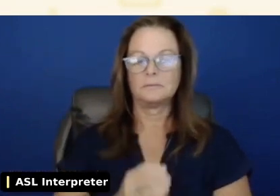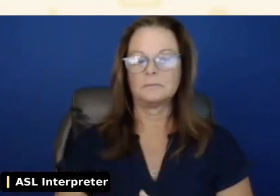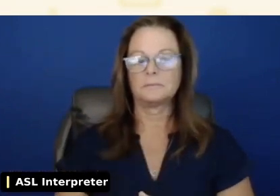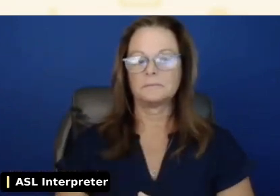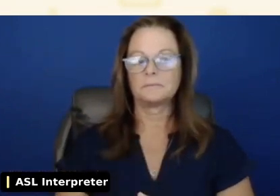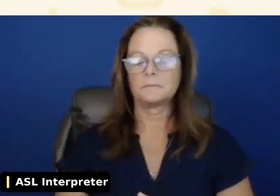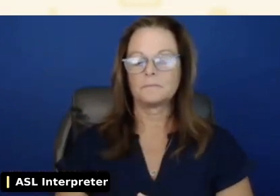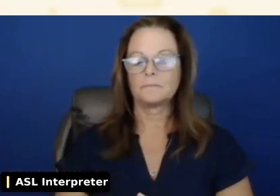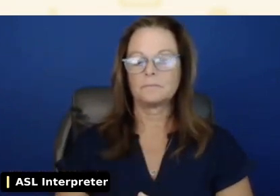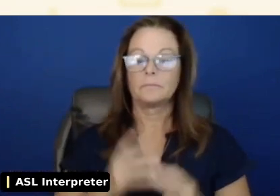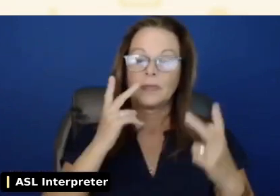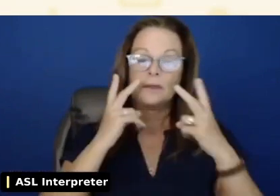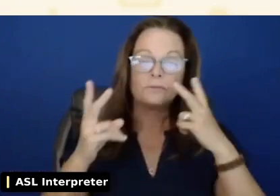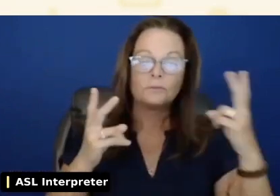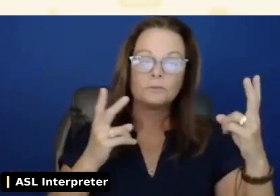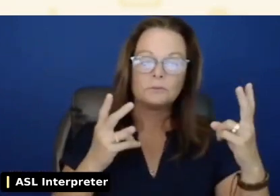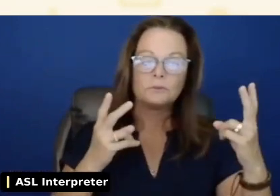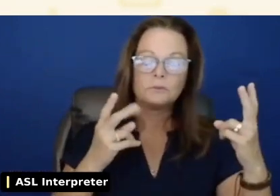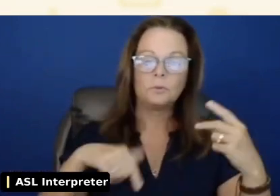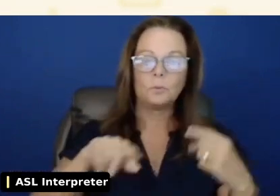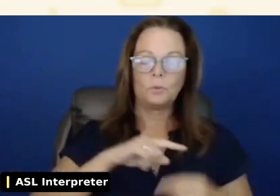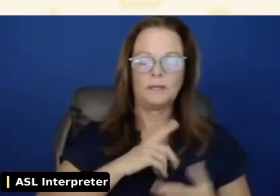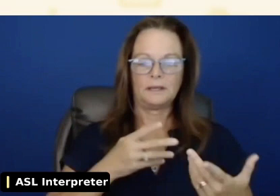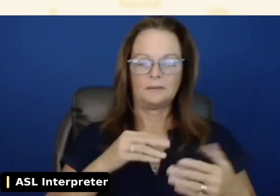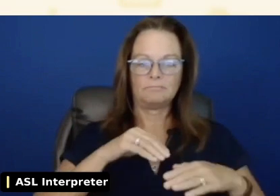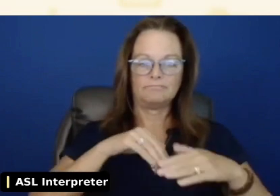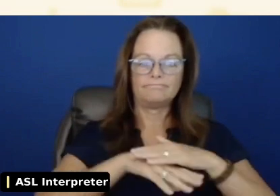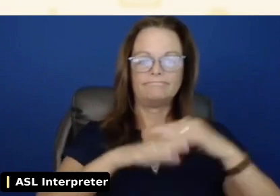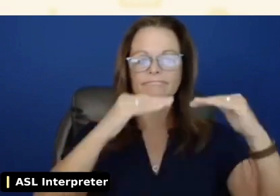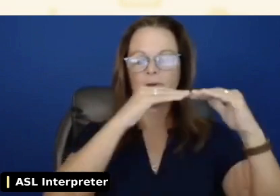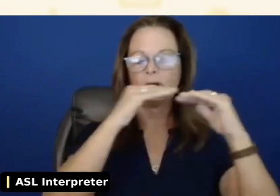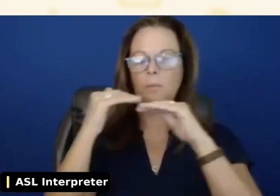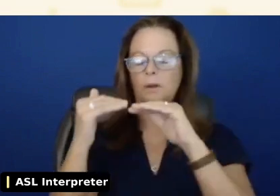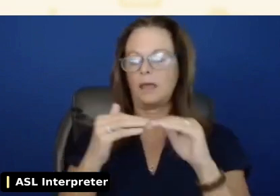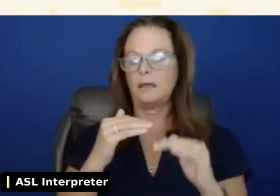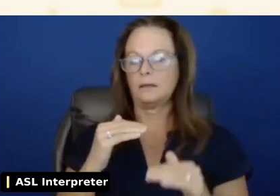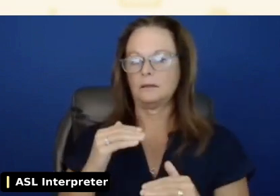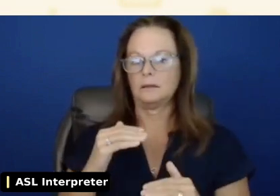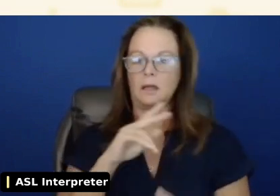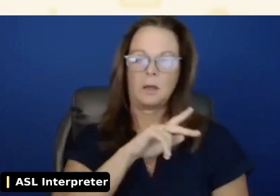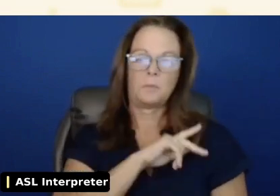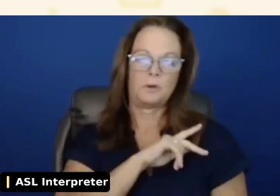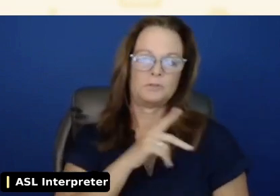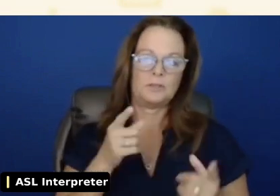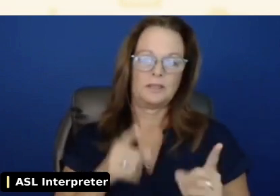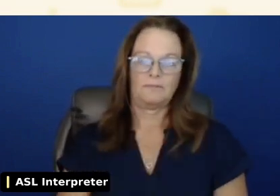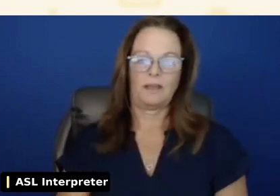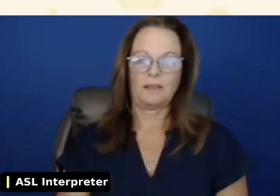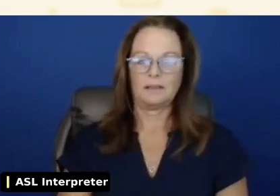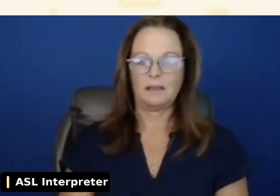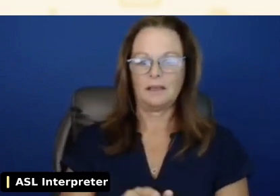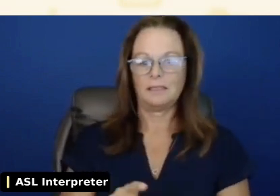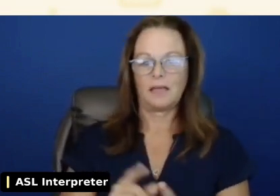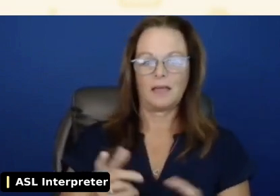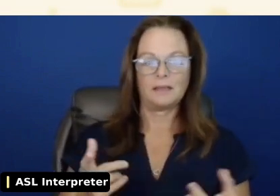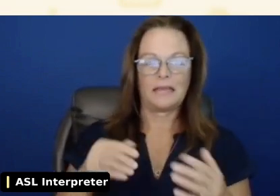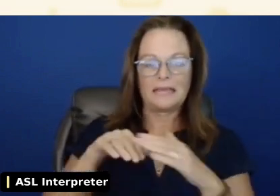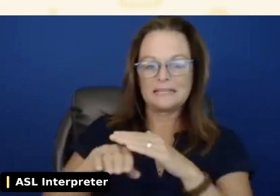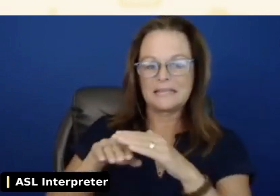How we can accommodate during a WordPress event like the WP Accessibility, for instance.